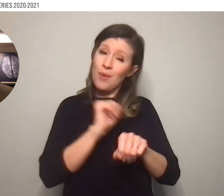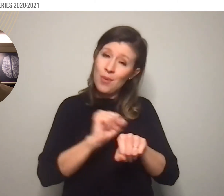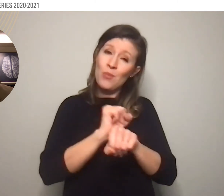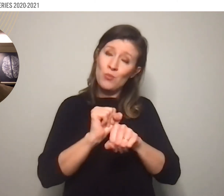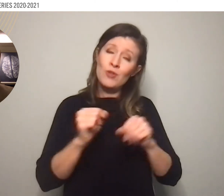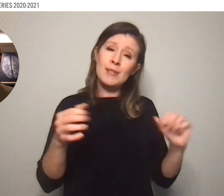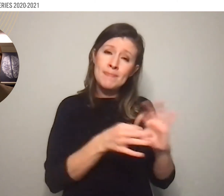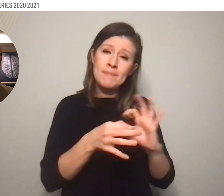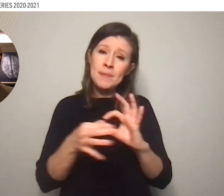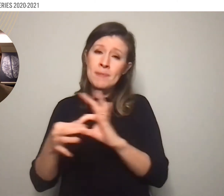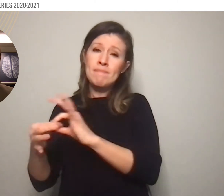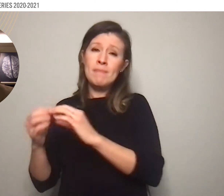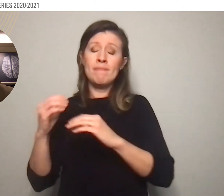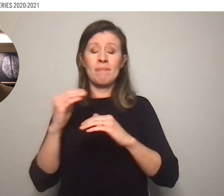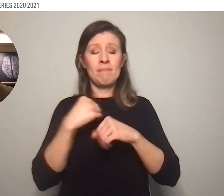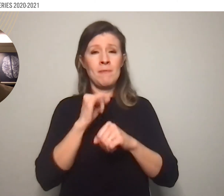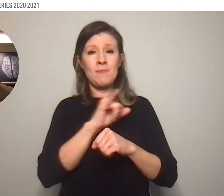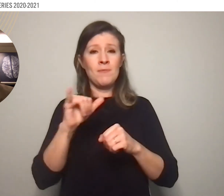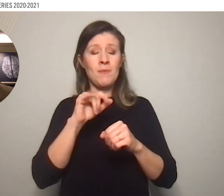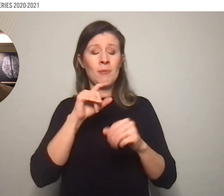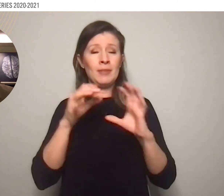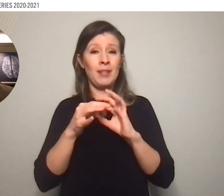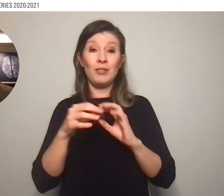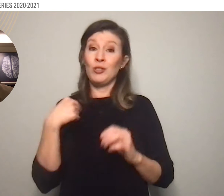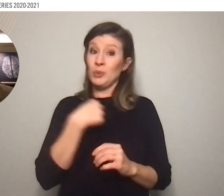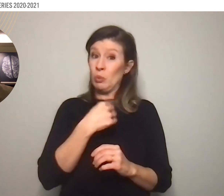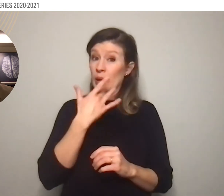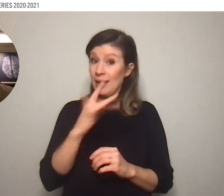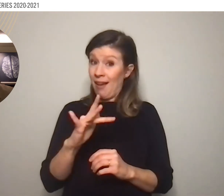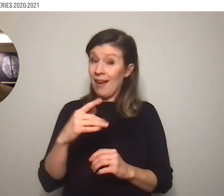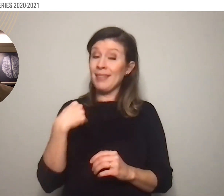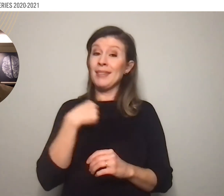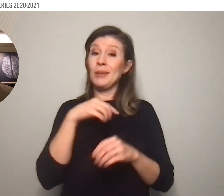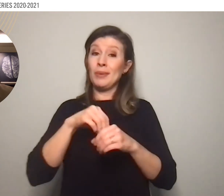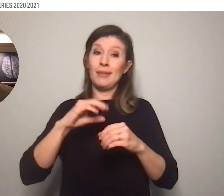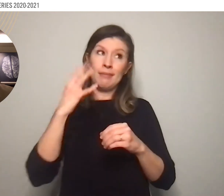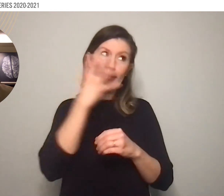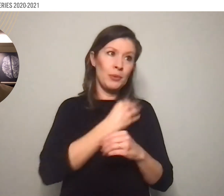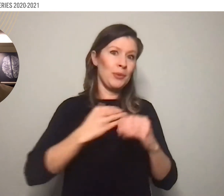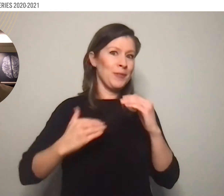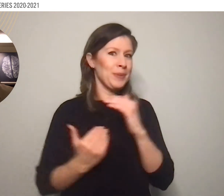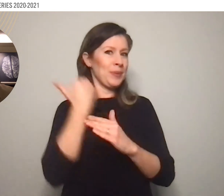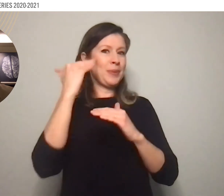those commitments as well. Uh, we're lucky, we get to be you know located in a beautiful